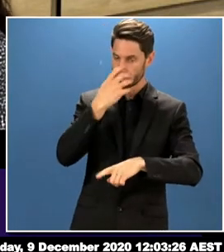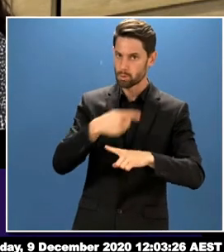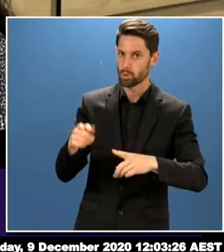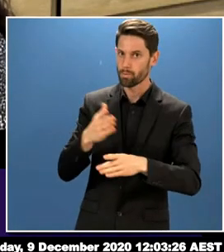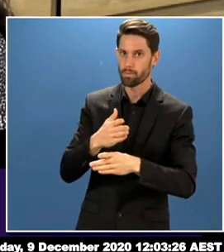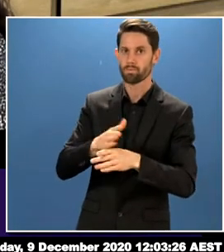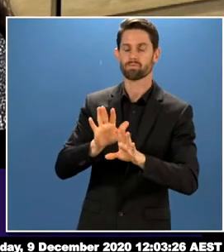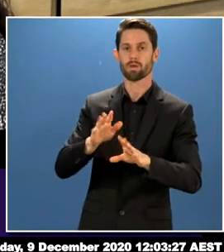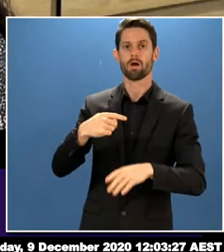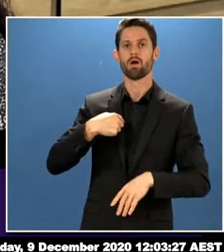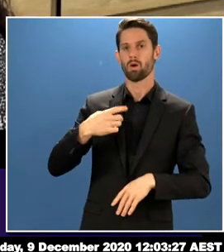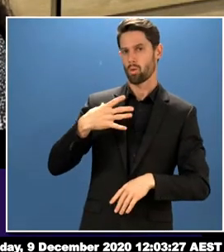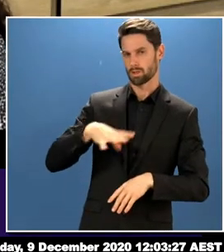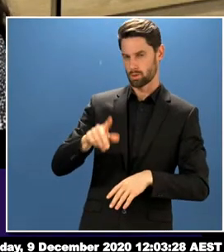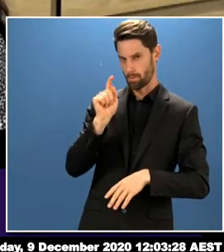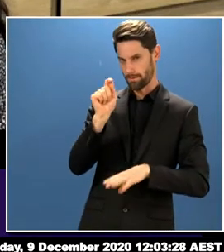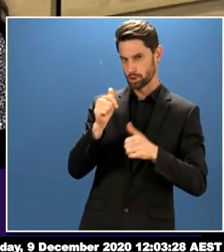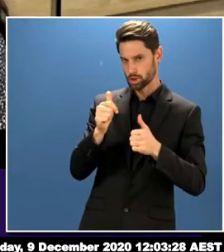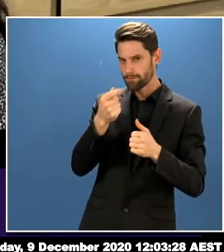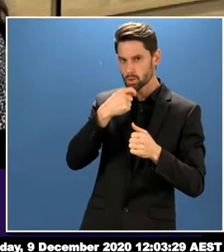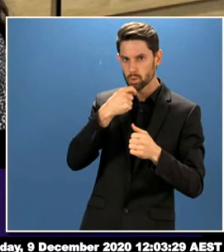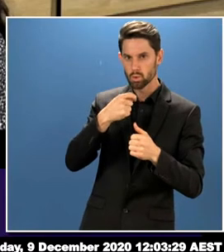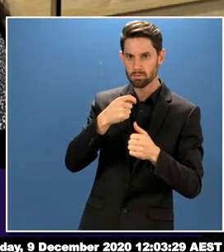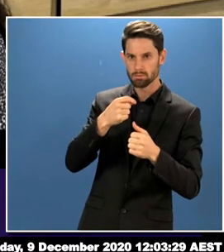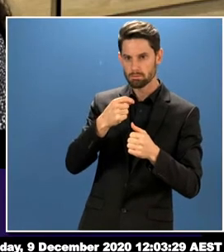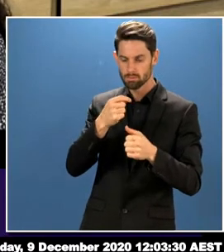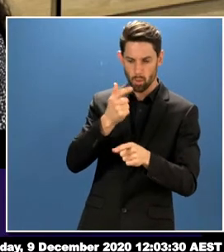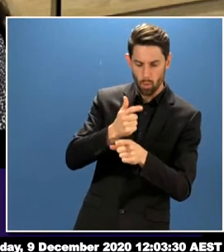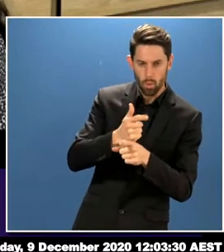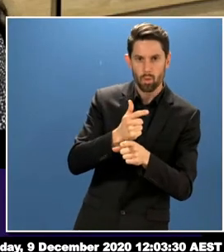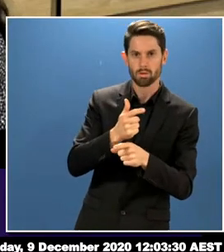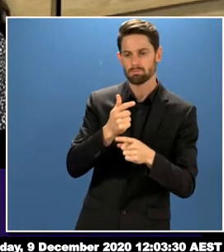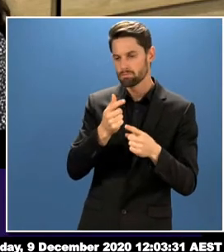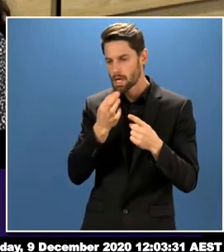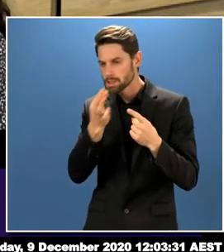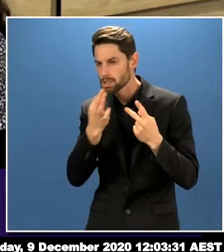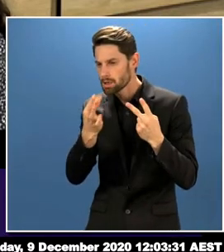I would just like to finish up with a couple of comments and just a couple more questions for you.